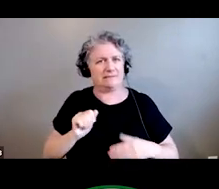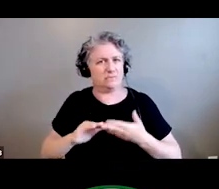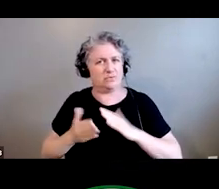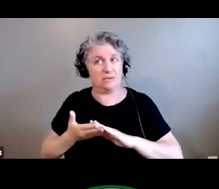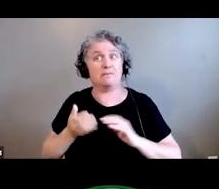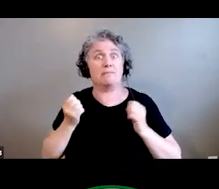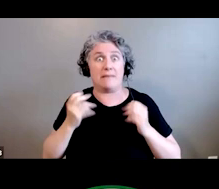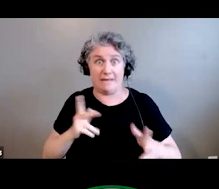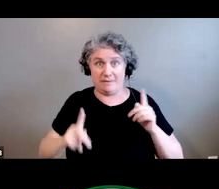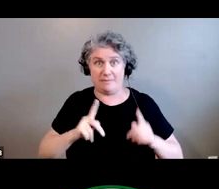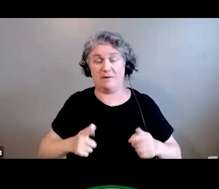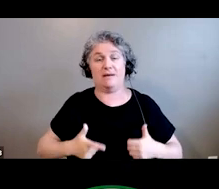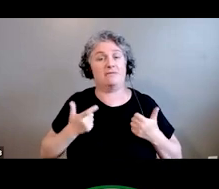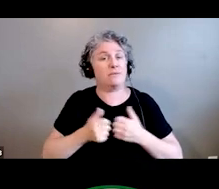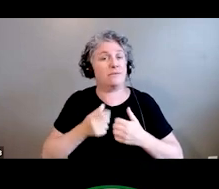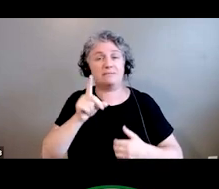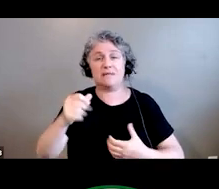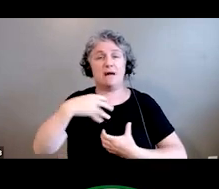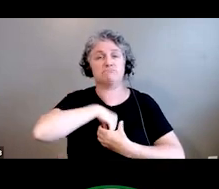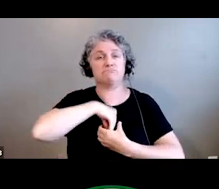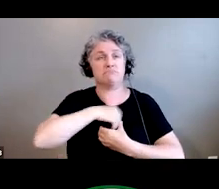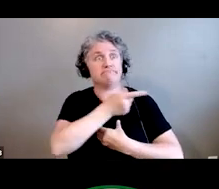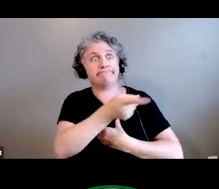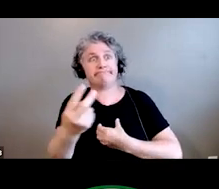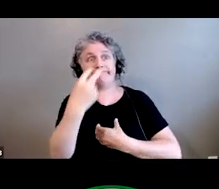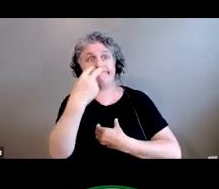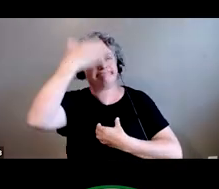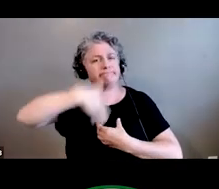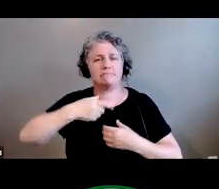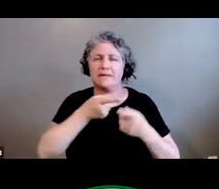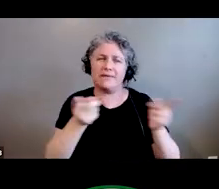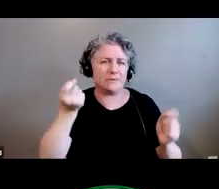In fact, a lot of people work beside a colleague that has no idea what they're experiencing